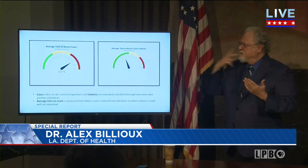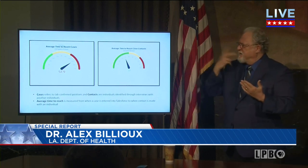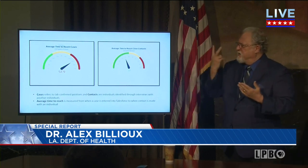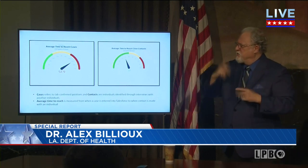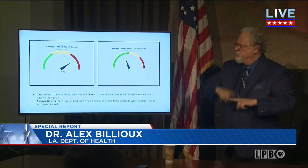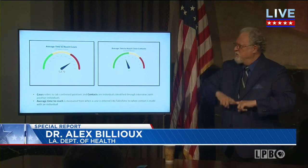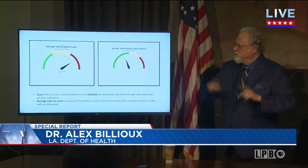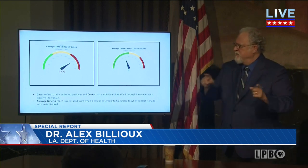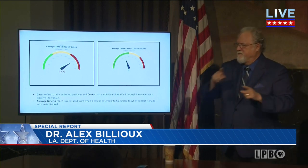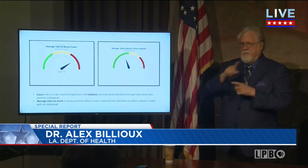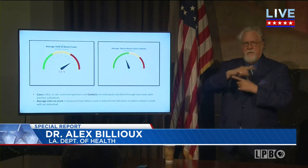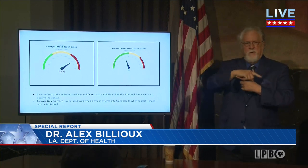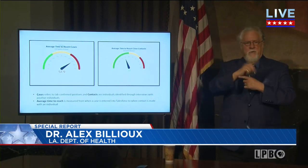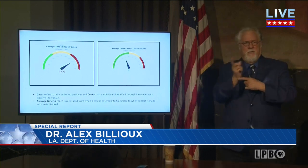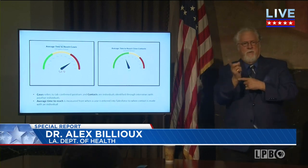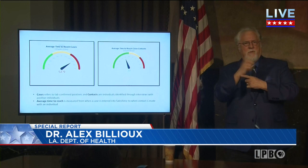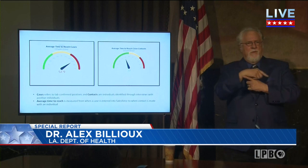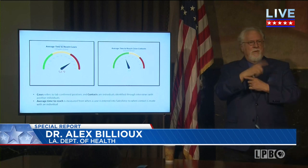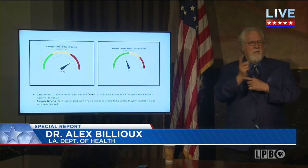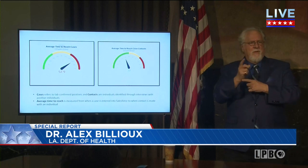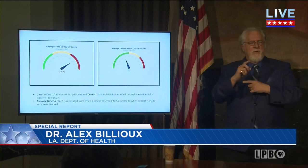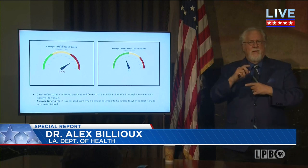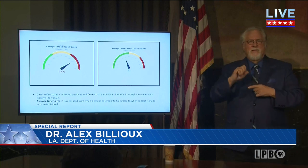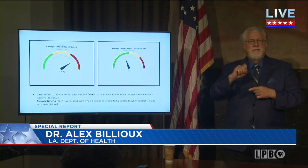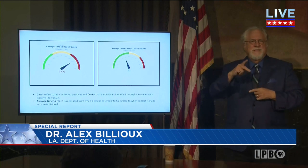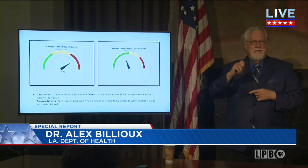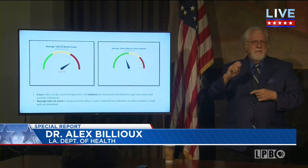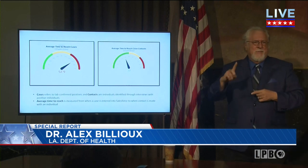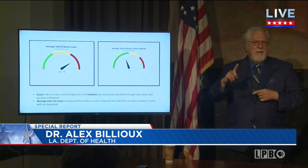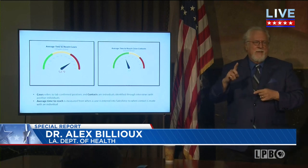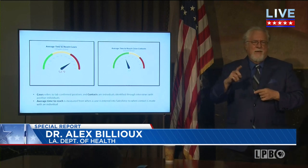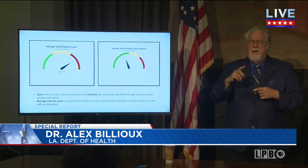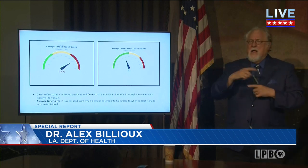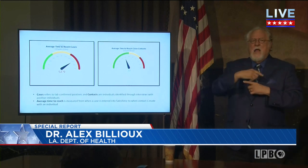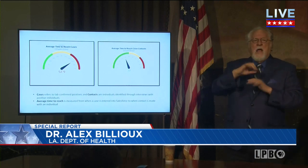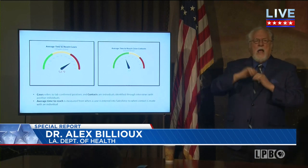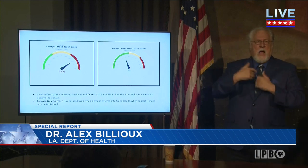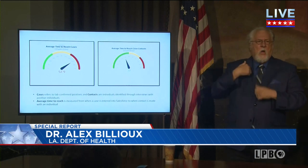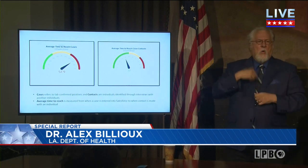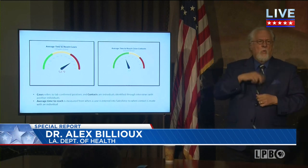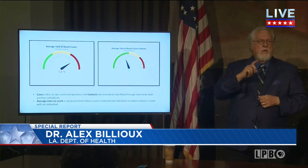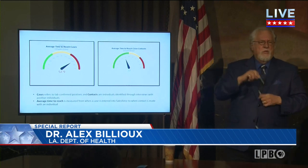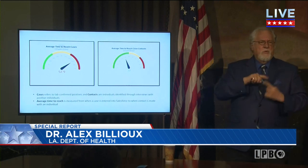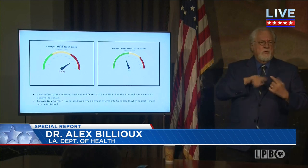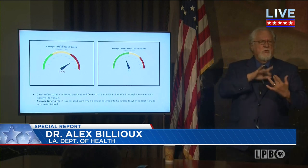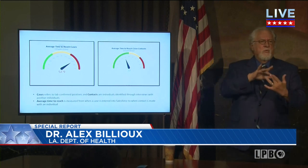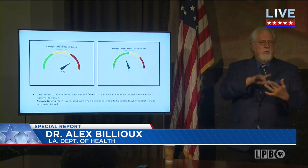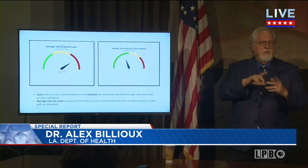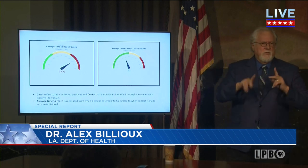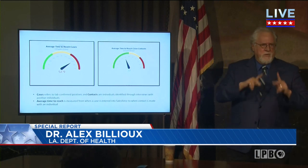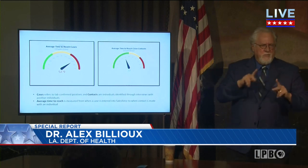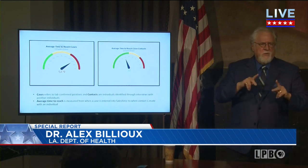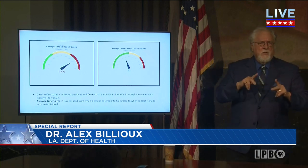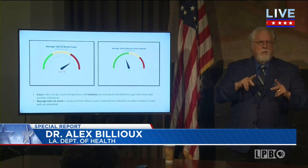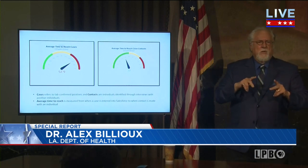WE'VE BEEN WORKING WITH EVERY CASE THAT COMES IN TO REACH OUT. HERE YOU SEE 2 DIFFERENT